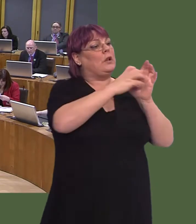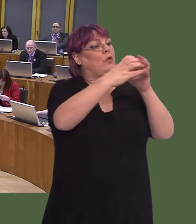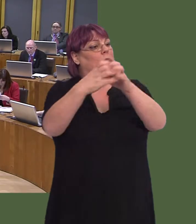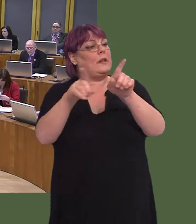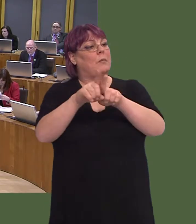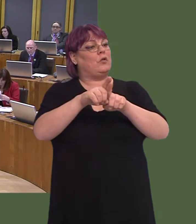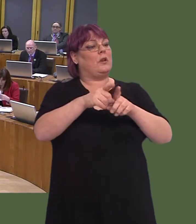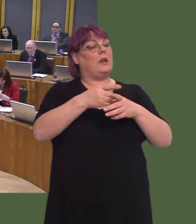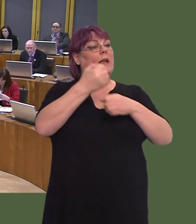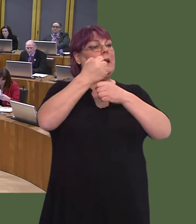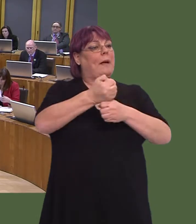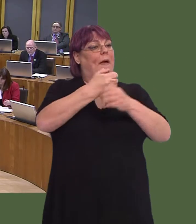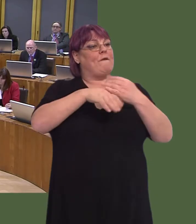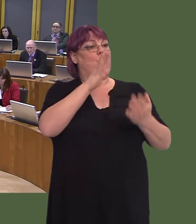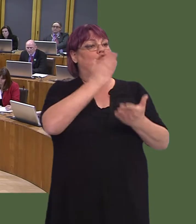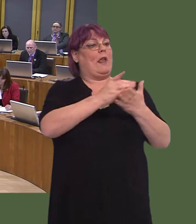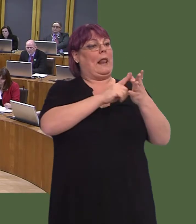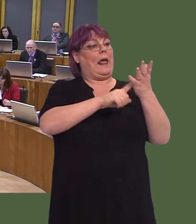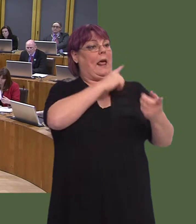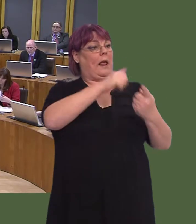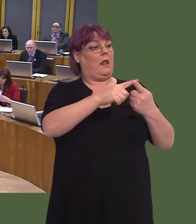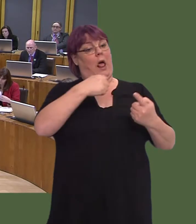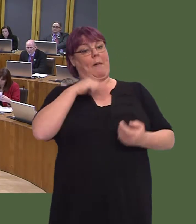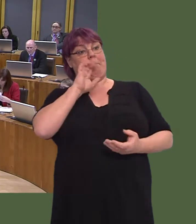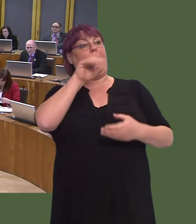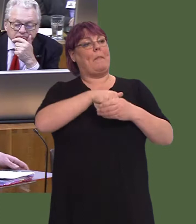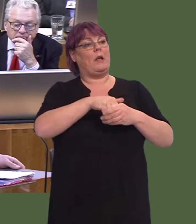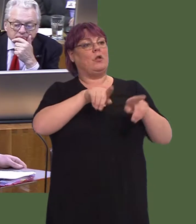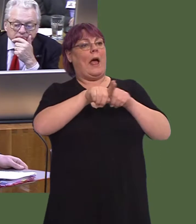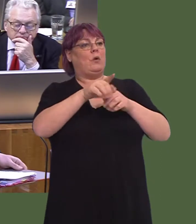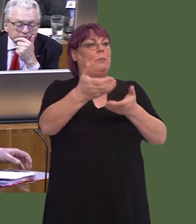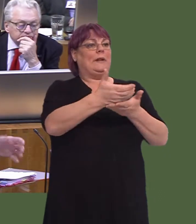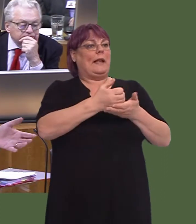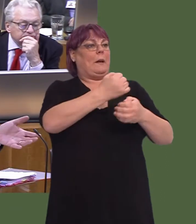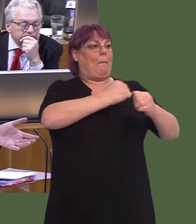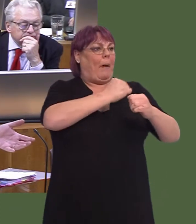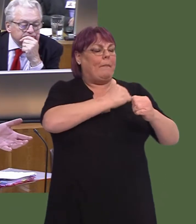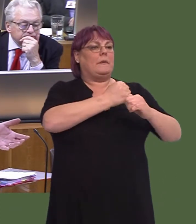Real AleóI declare an interest as a memberóon how best to protect premises and facilities and help bring people together.